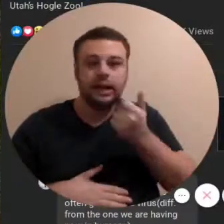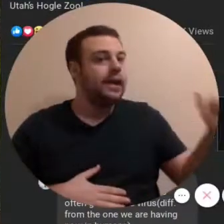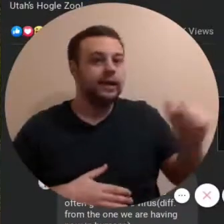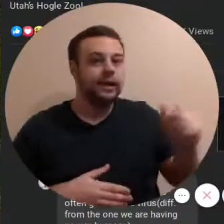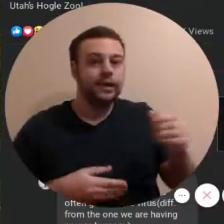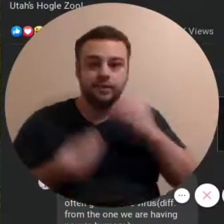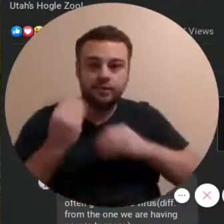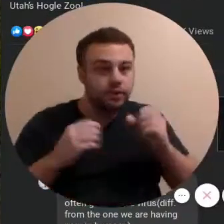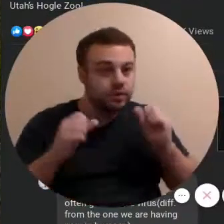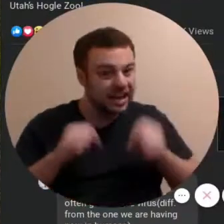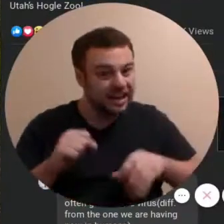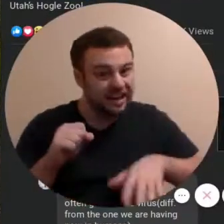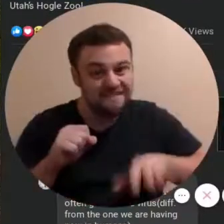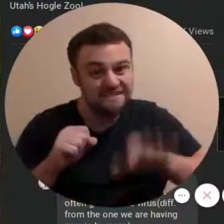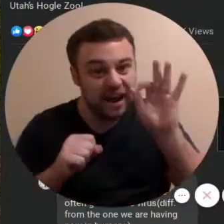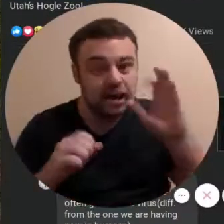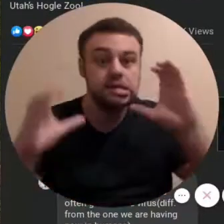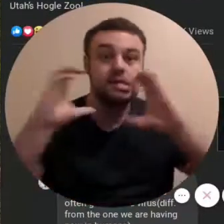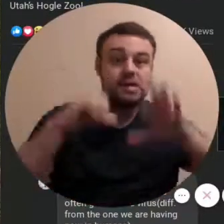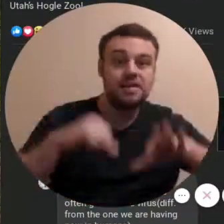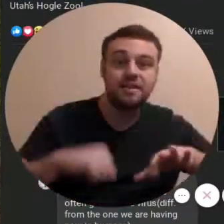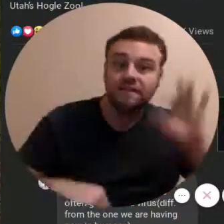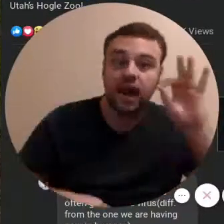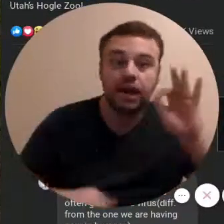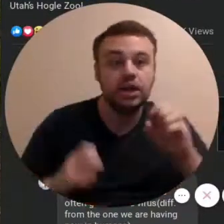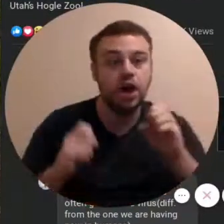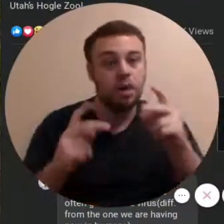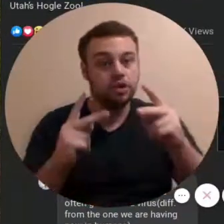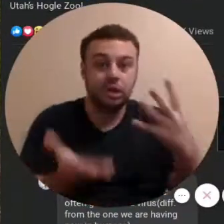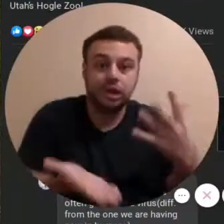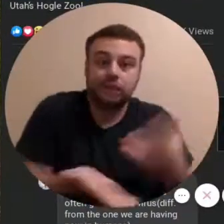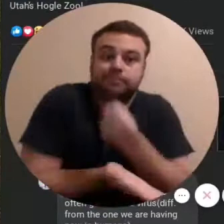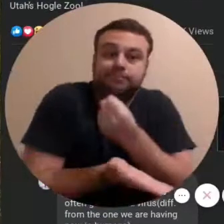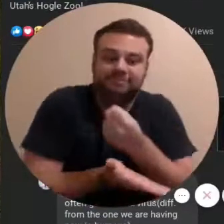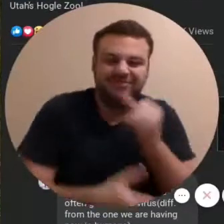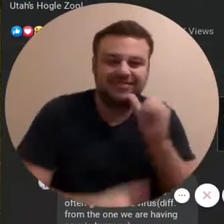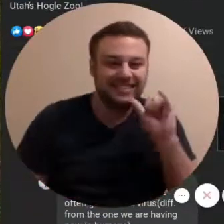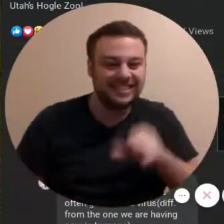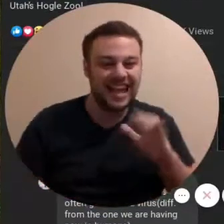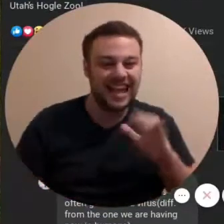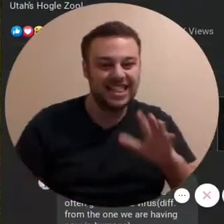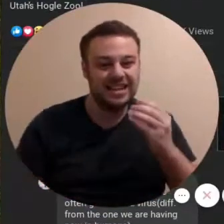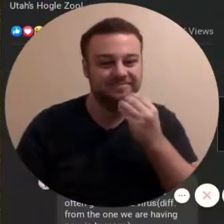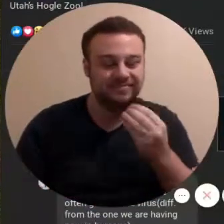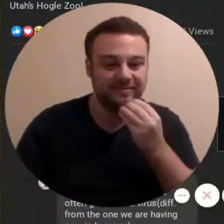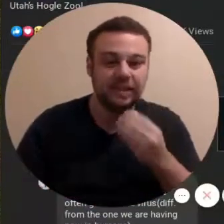I'll get more to that on how they feed as well. But here at the zoo, they do get a very well-balanced diet of some